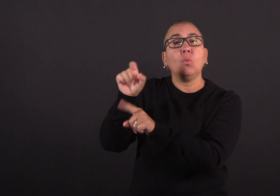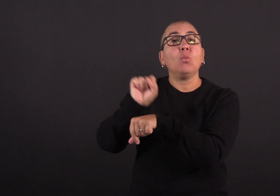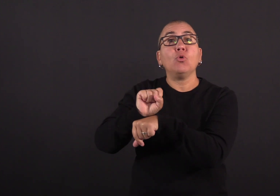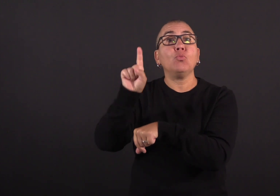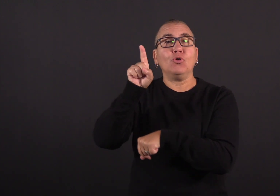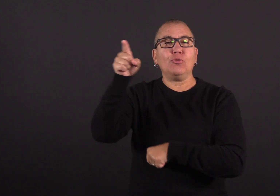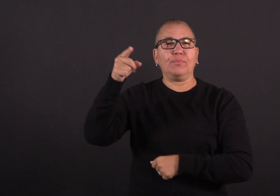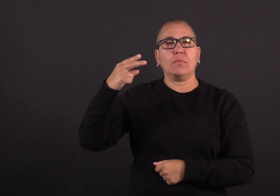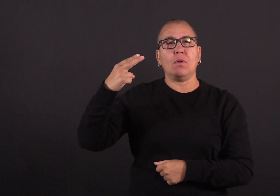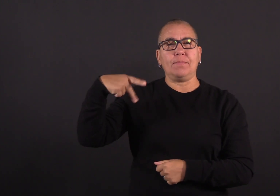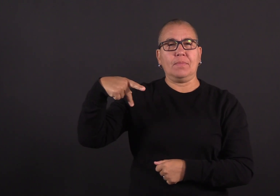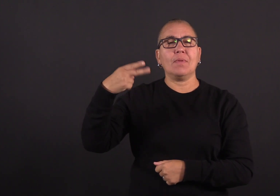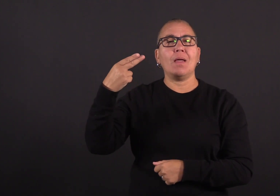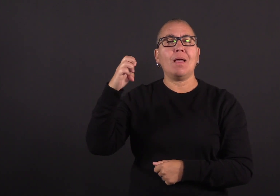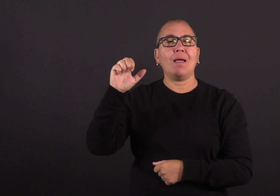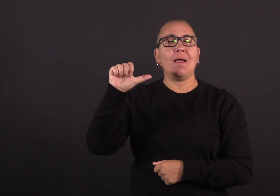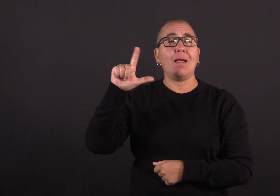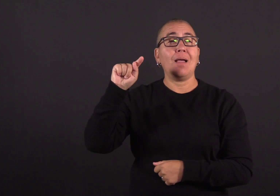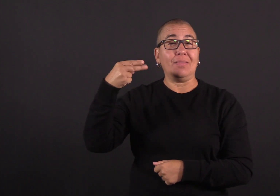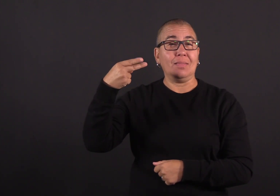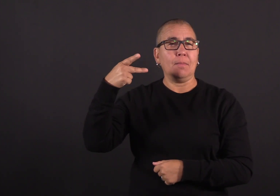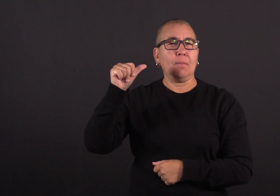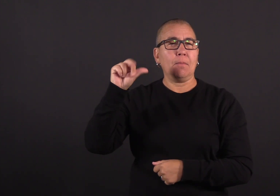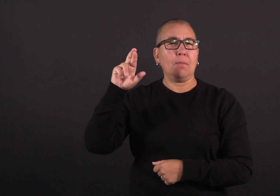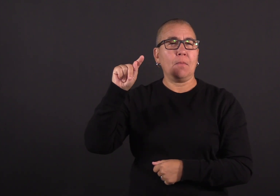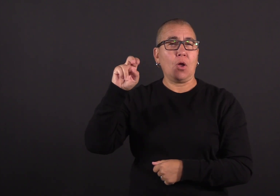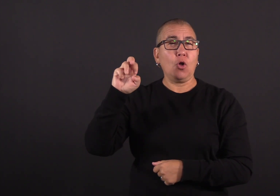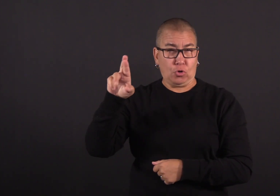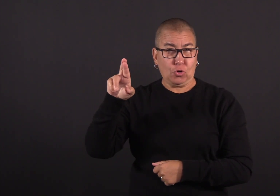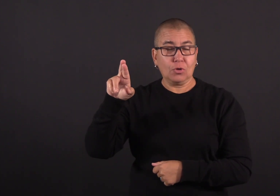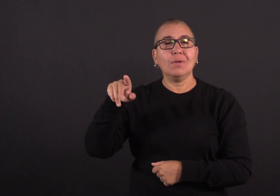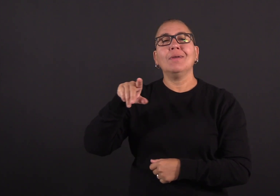When a child starts a new school year, they’re exposed to a lot of